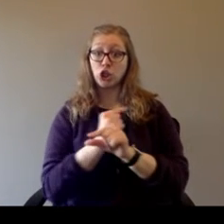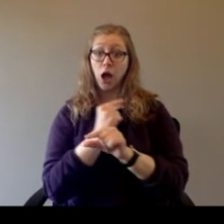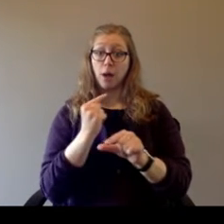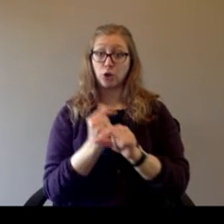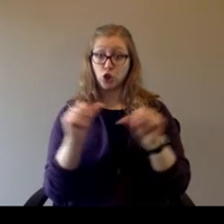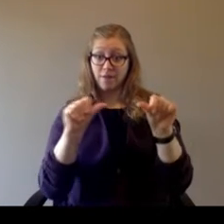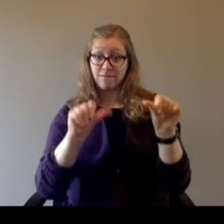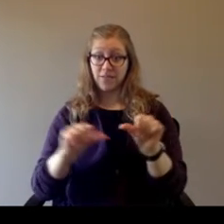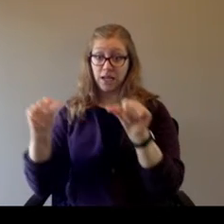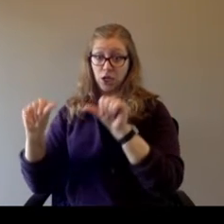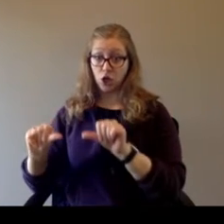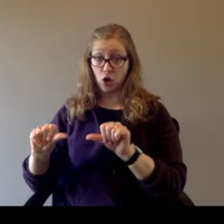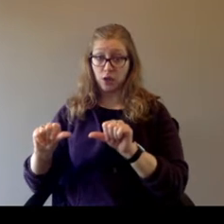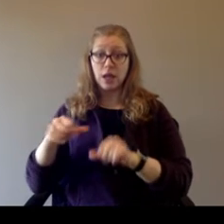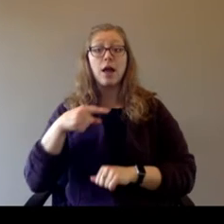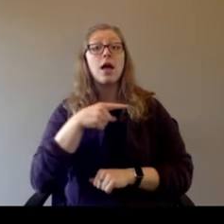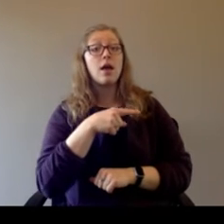and the same shape.